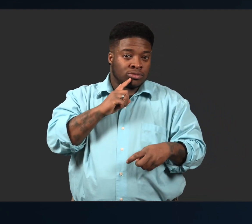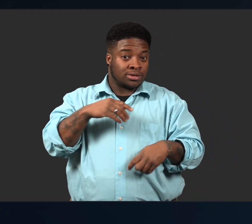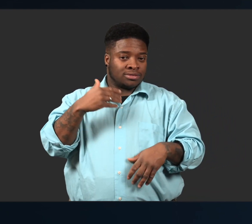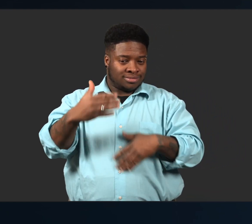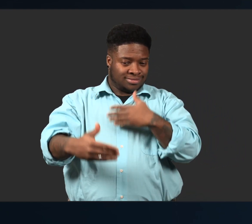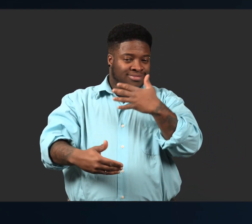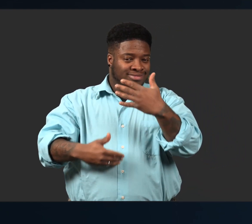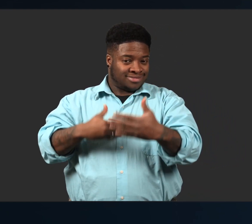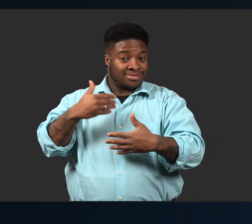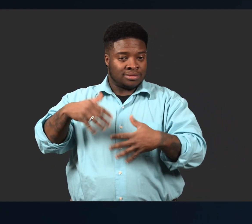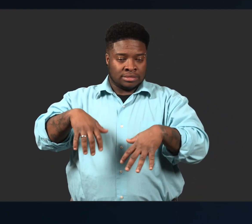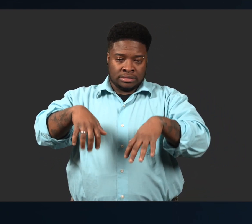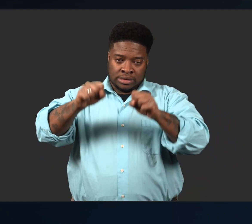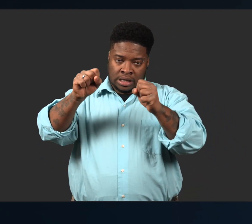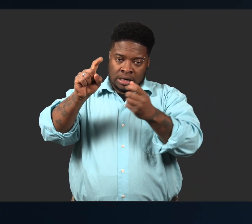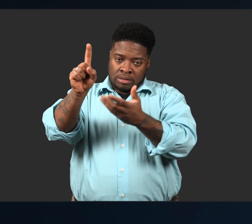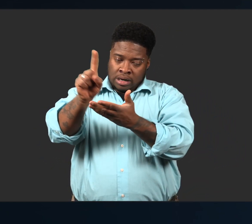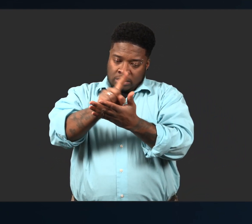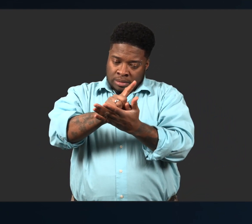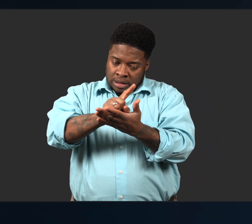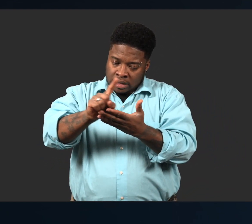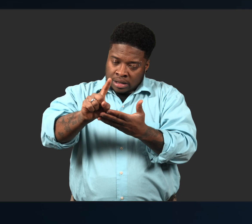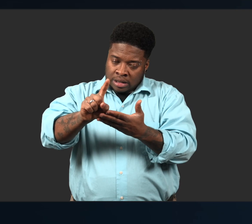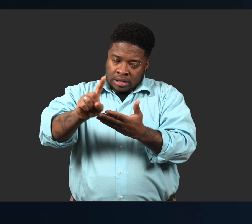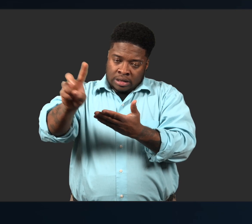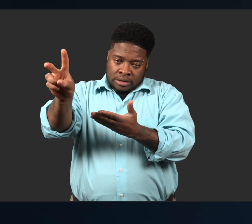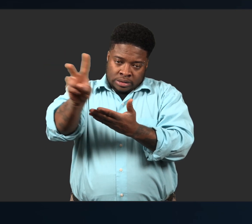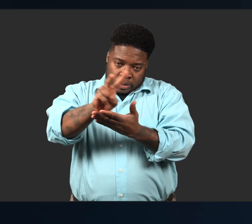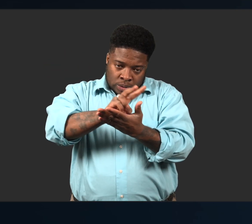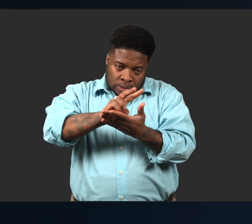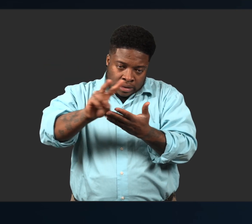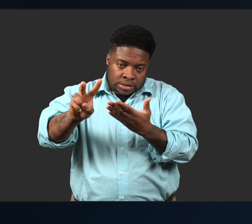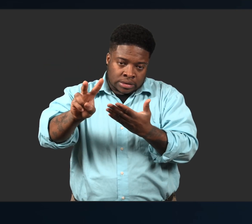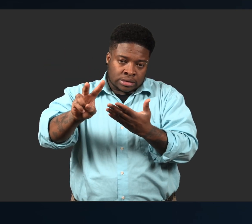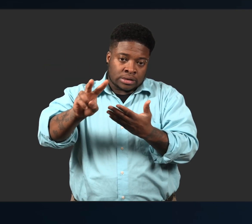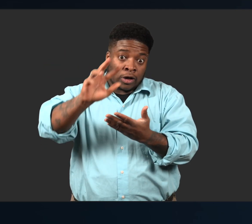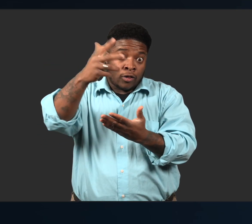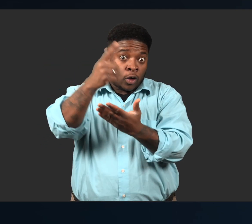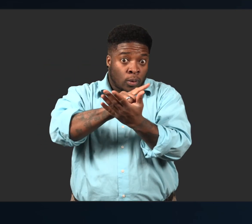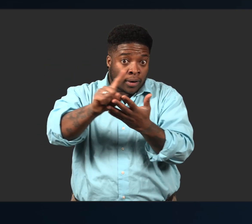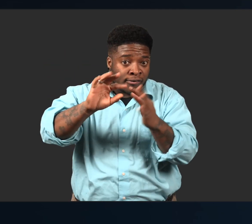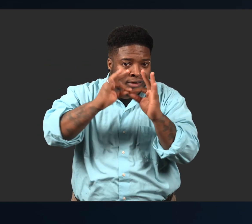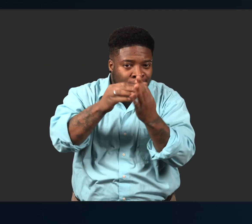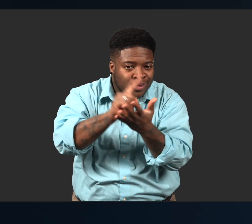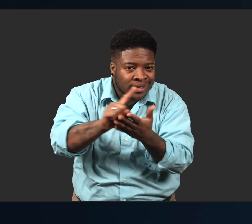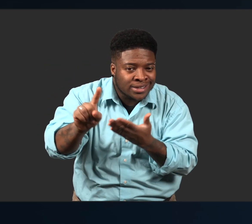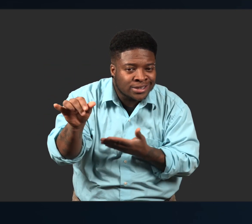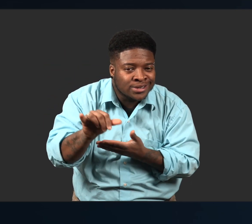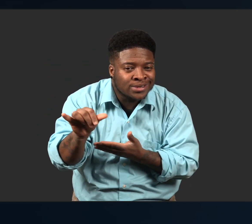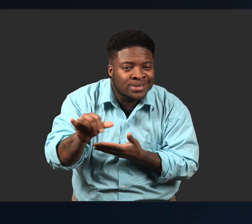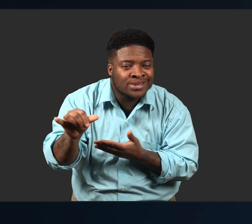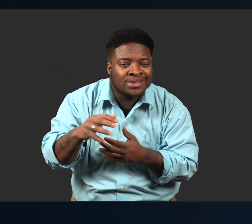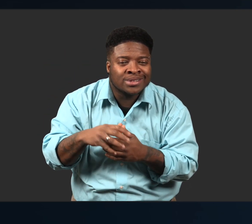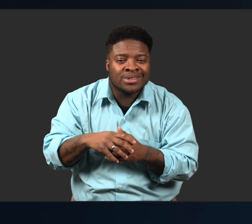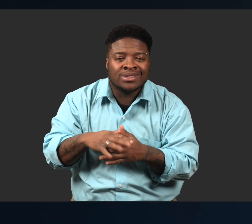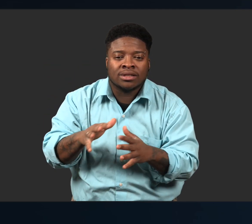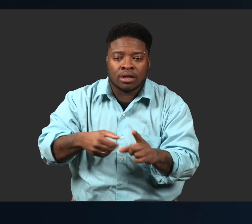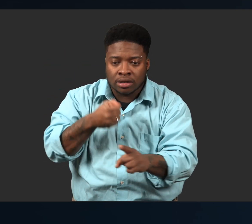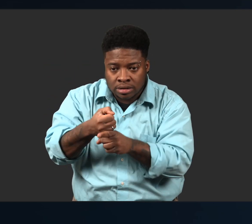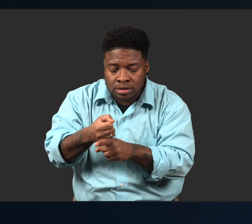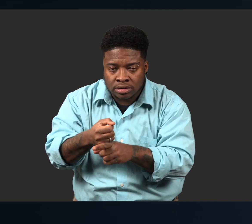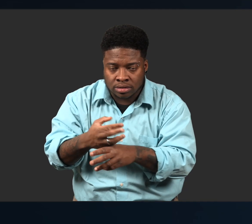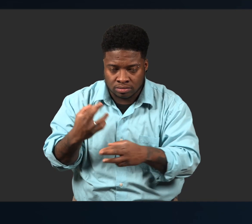any addiction problem. It takes weeks of being in treatment, sometimes even through "family week" before